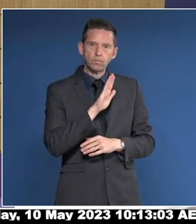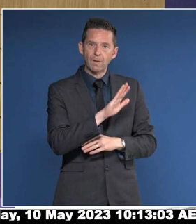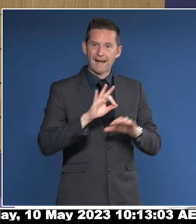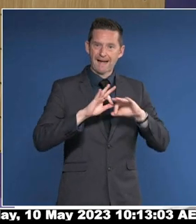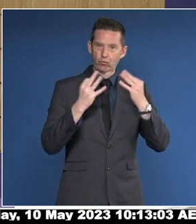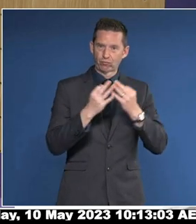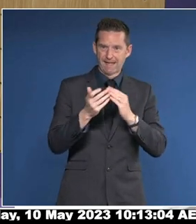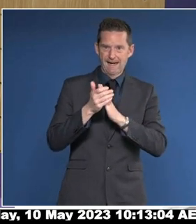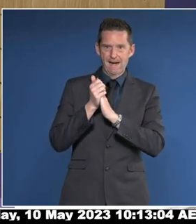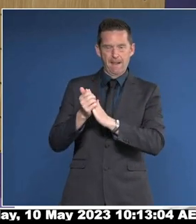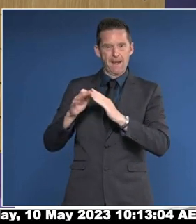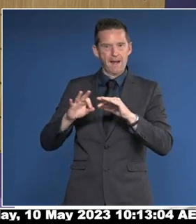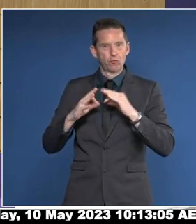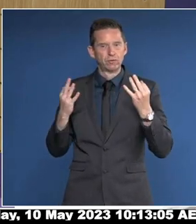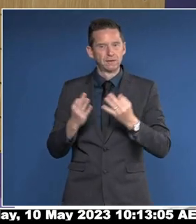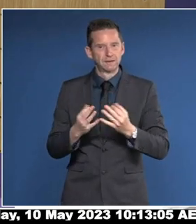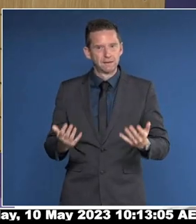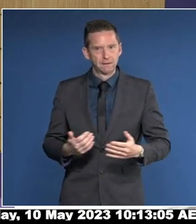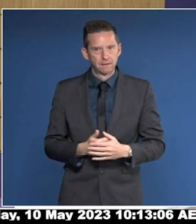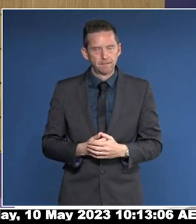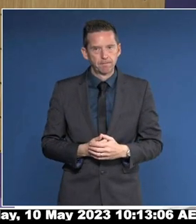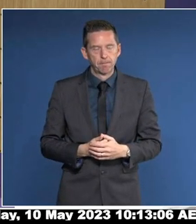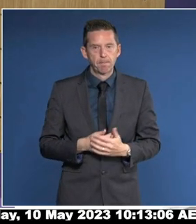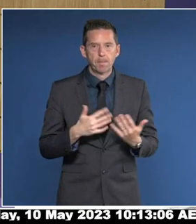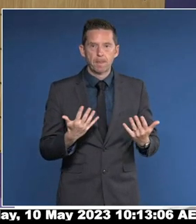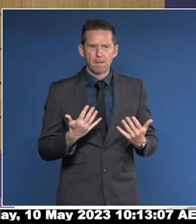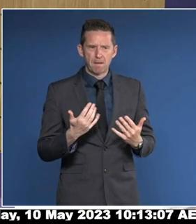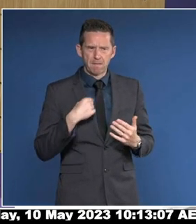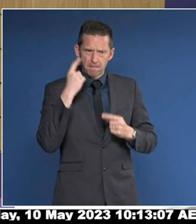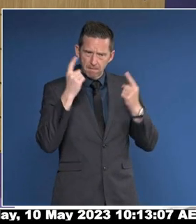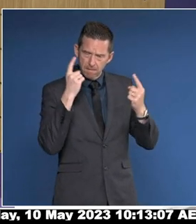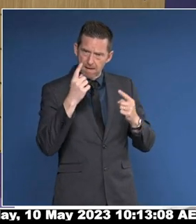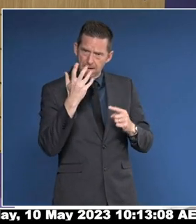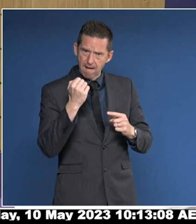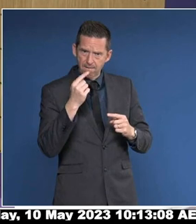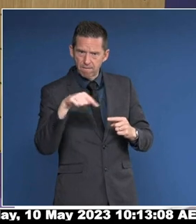agency. Were there Commonwealth agencies in those meetings as well?